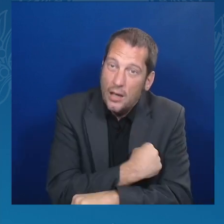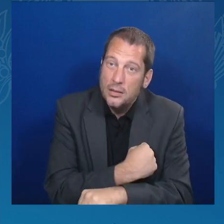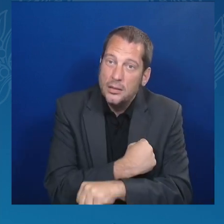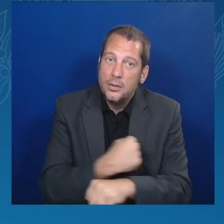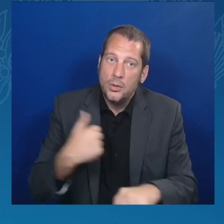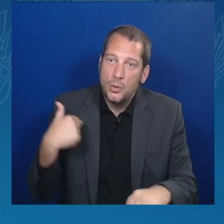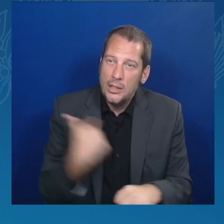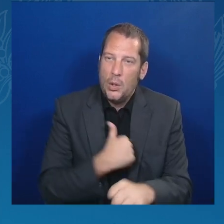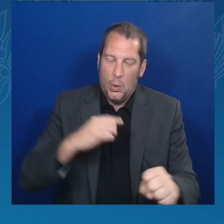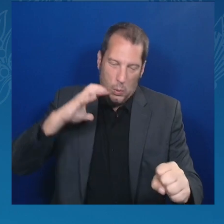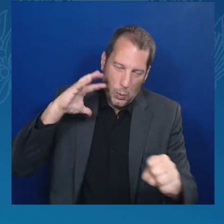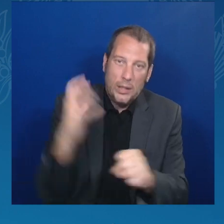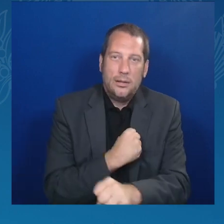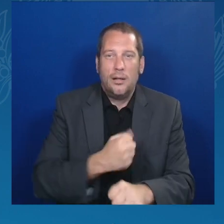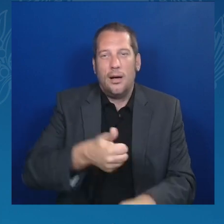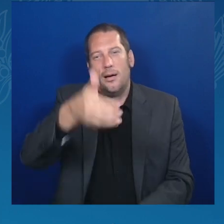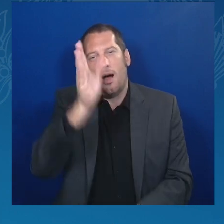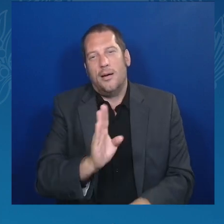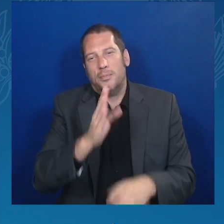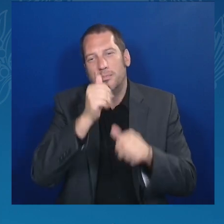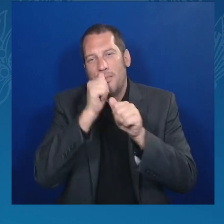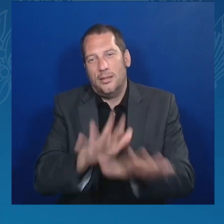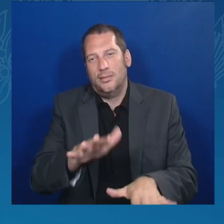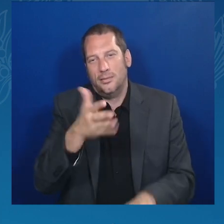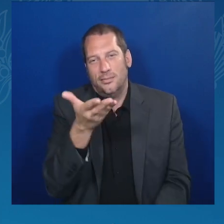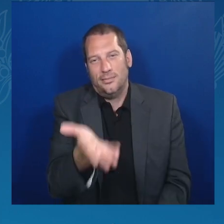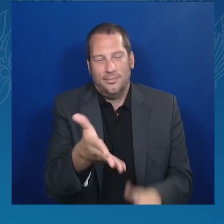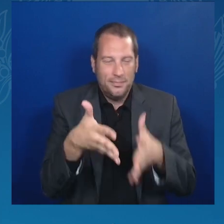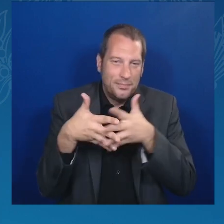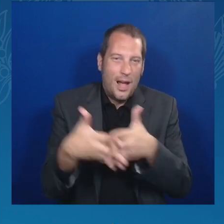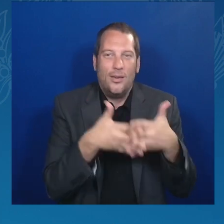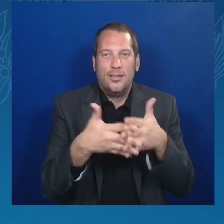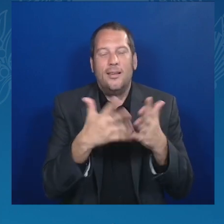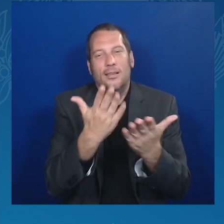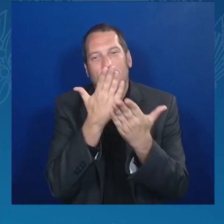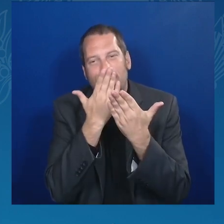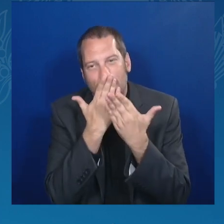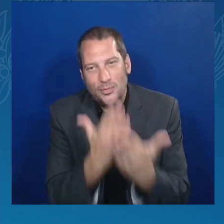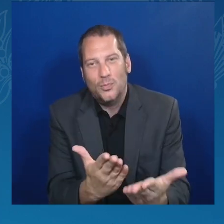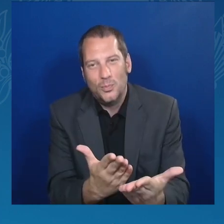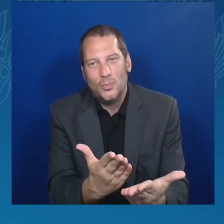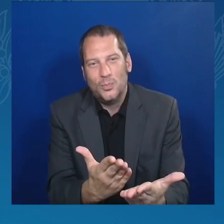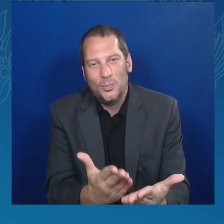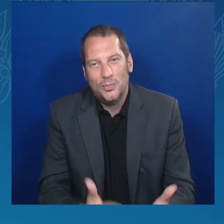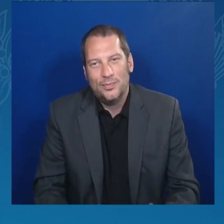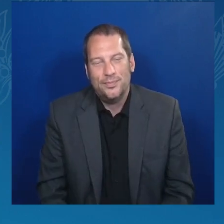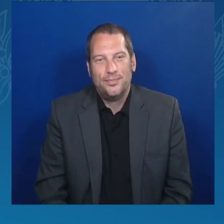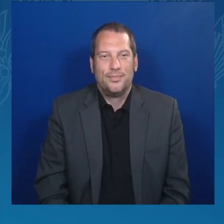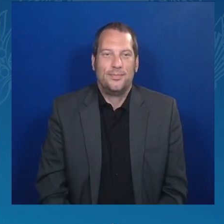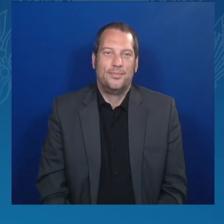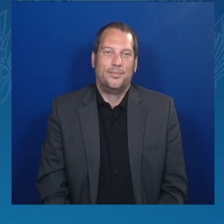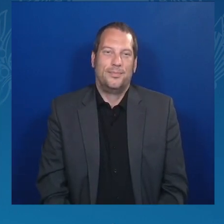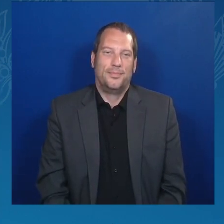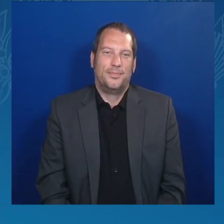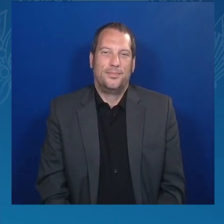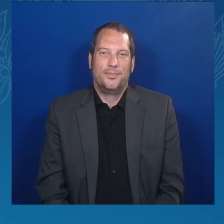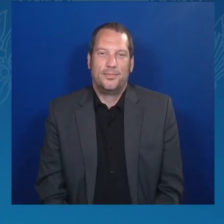Thank you all.